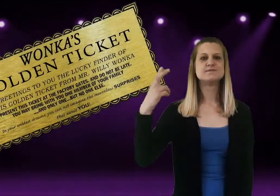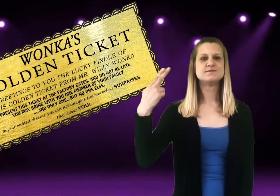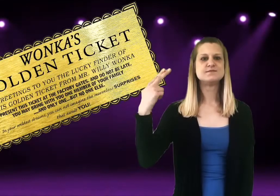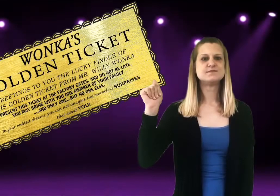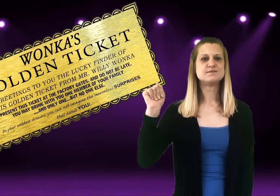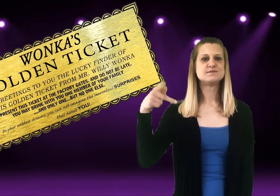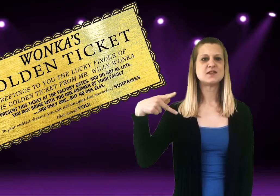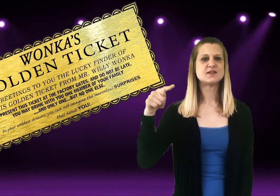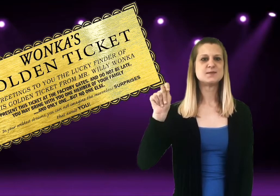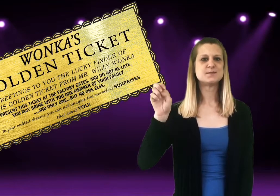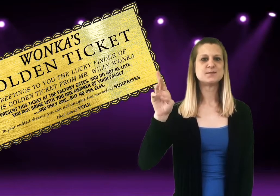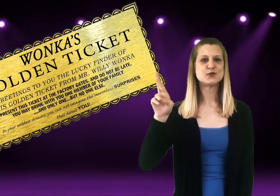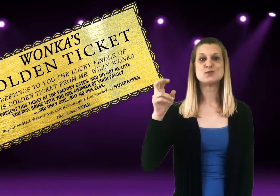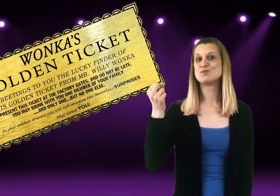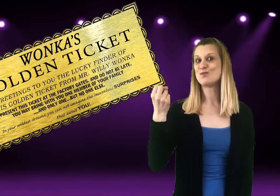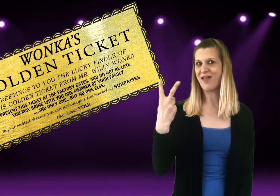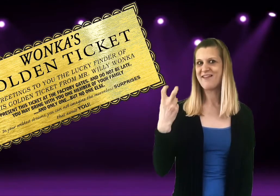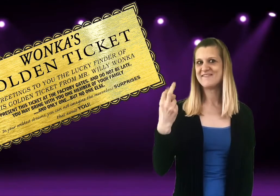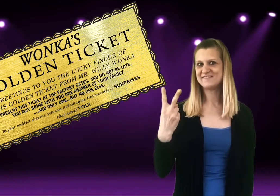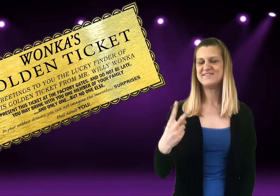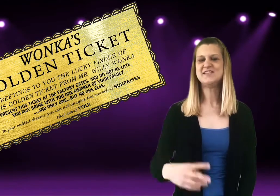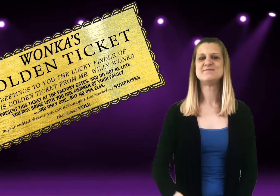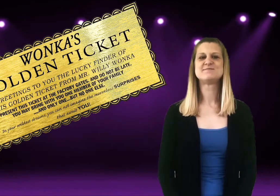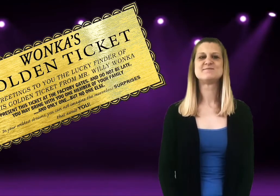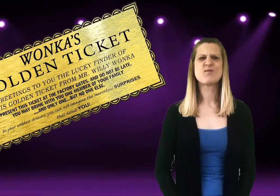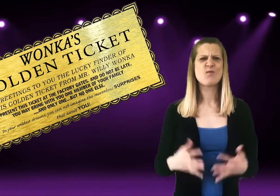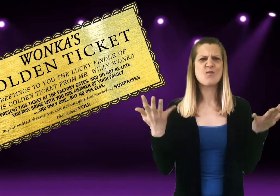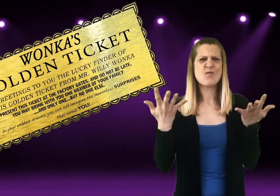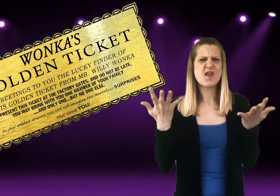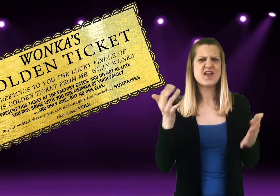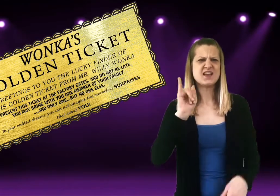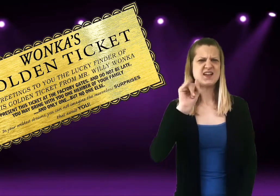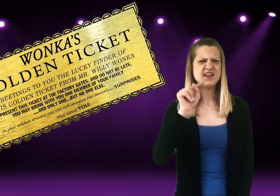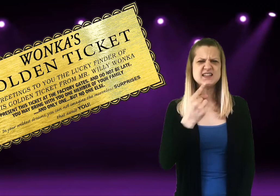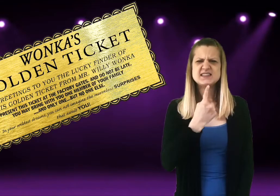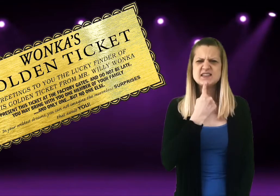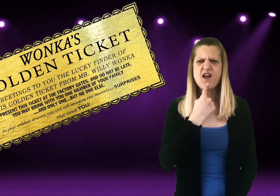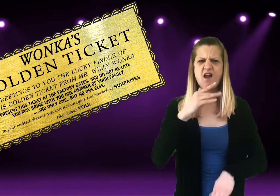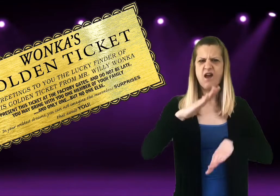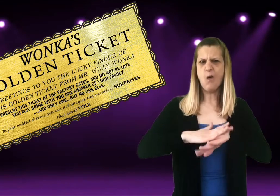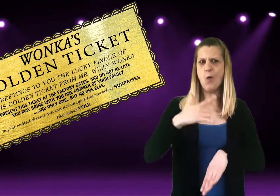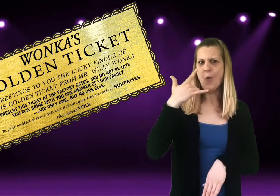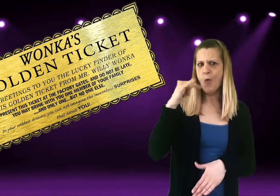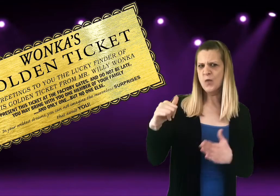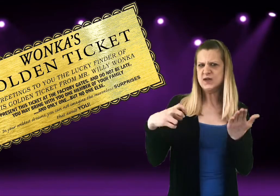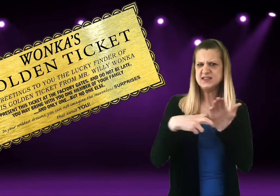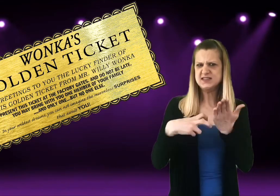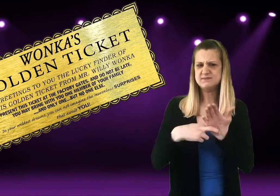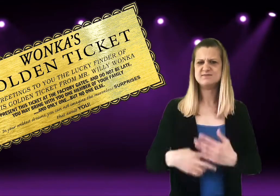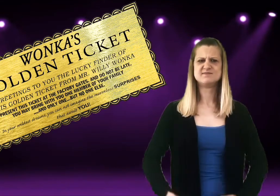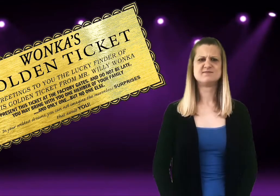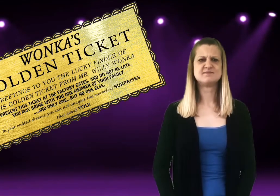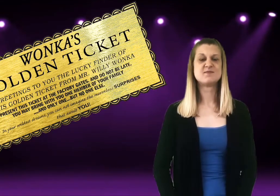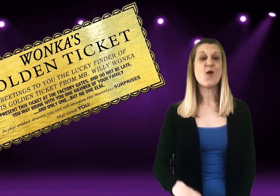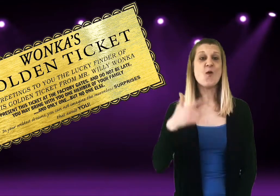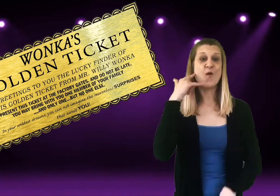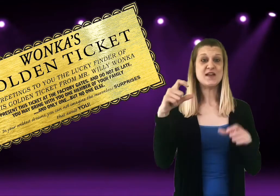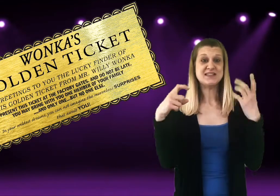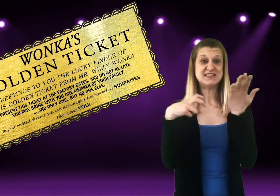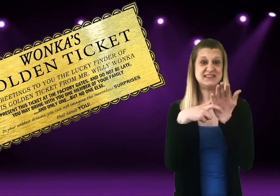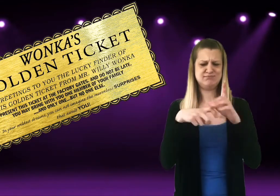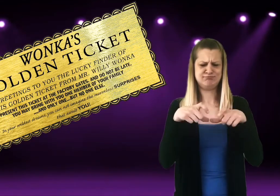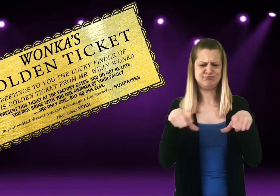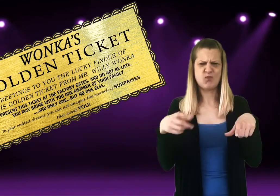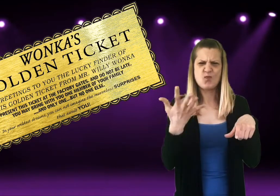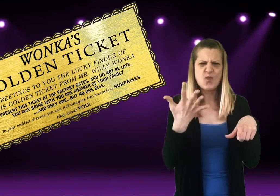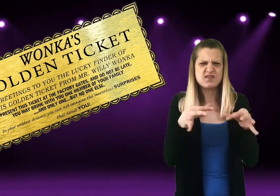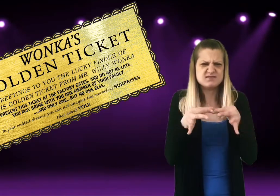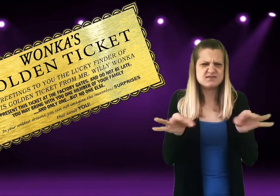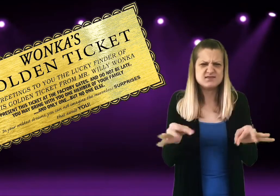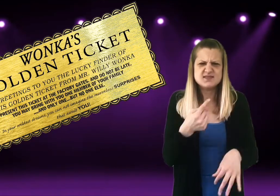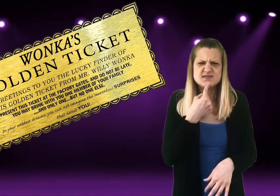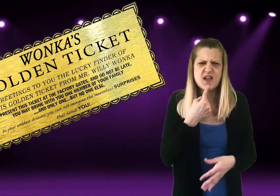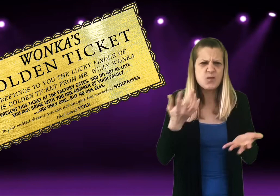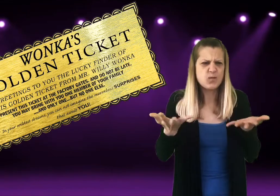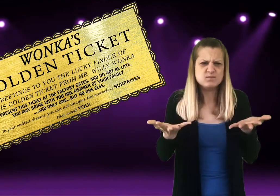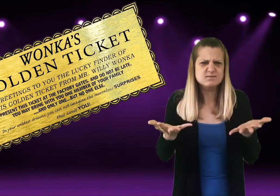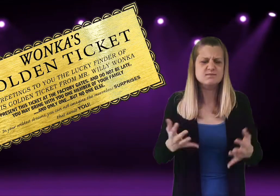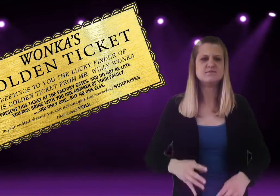Chapter 12: "What It Said on the Golden Ticket"